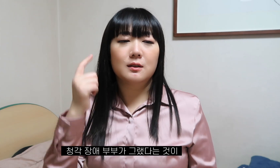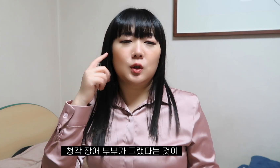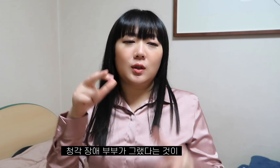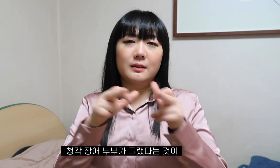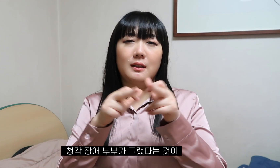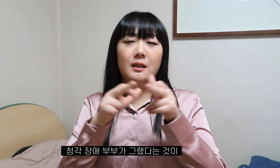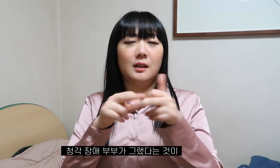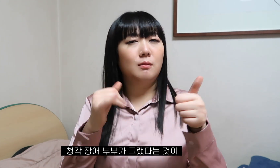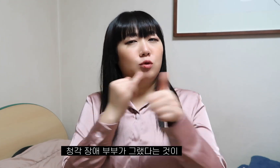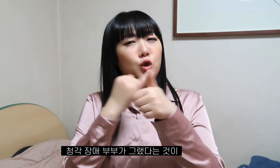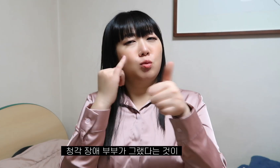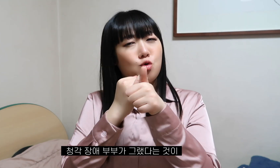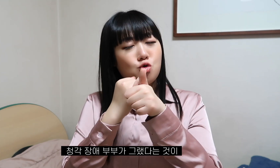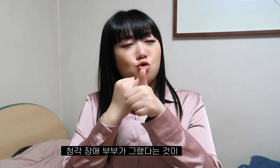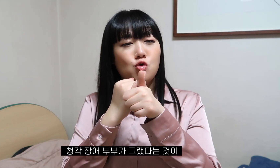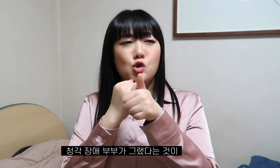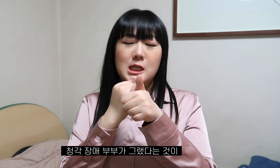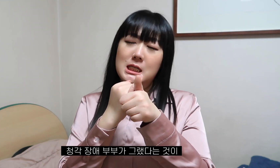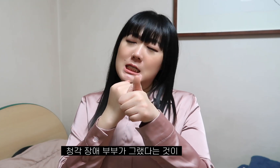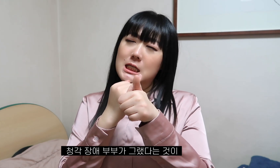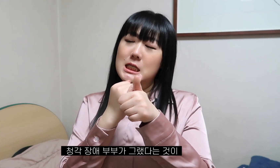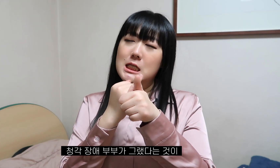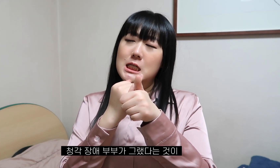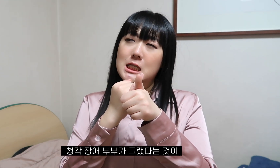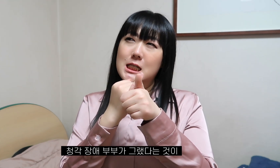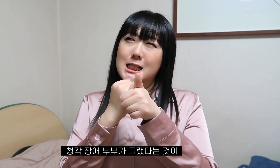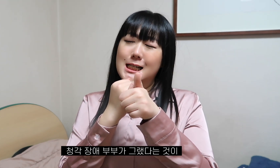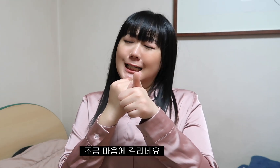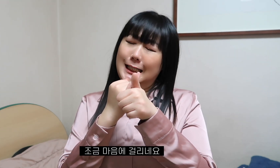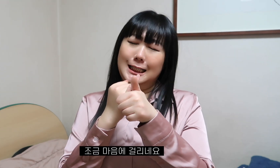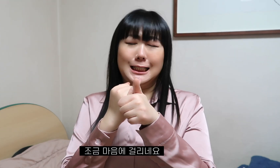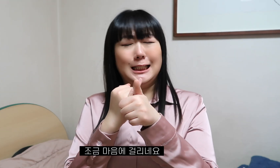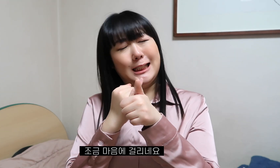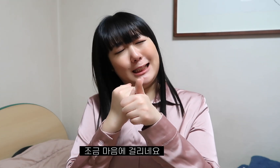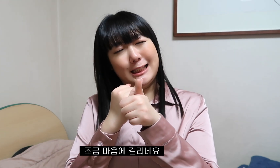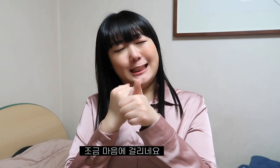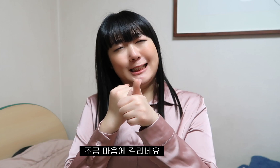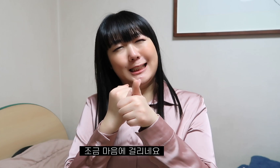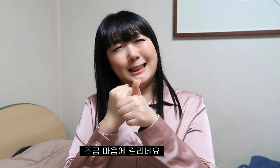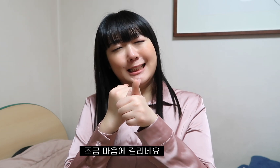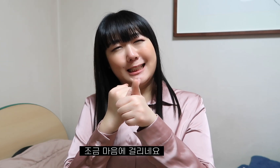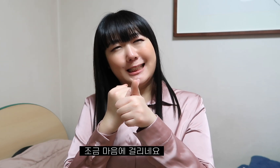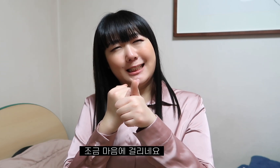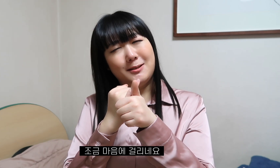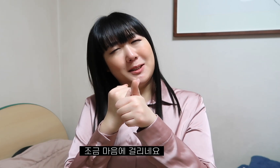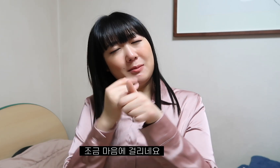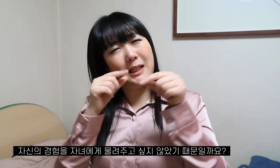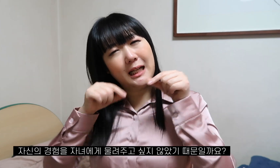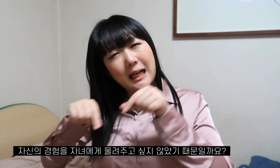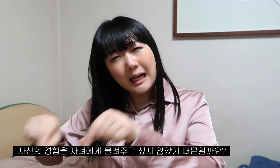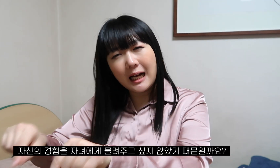but it bothers me a little that the deaf couple did that.